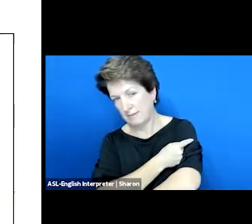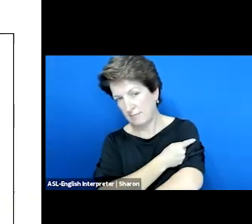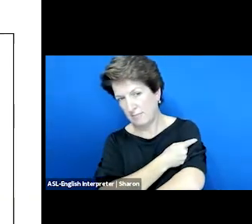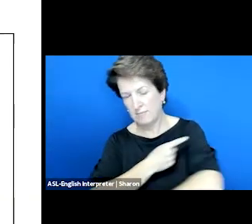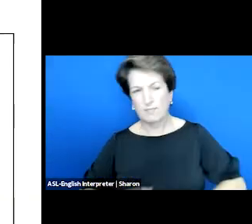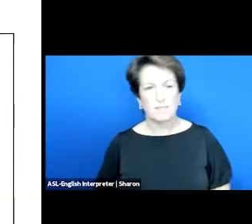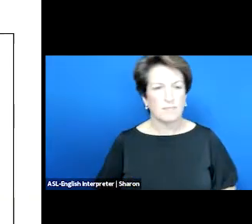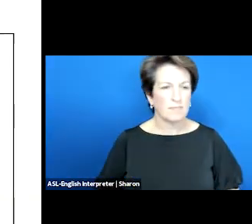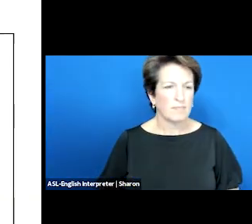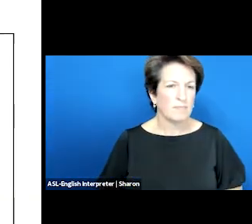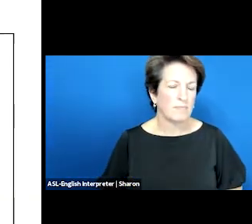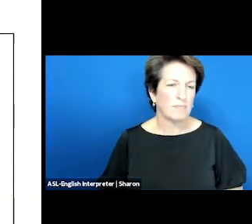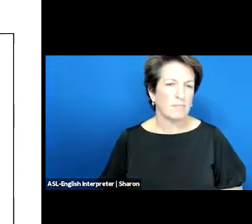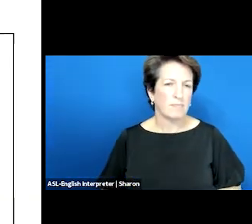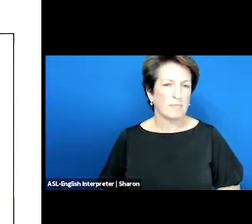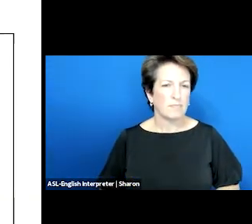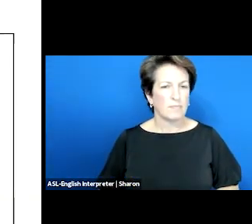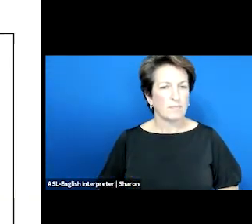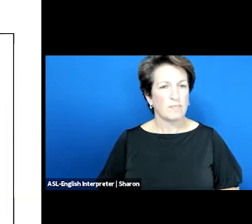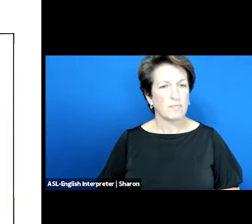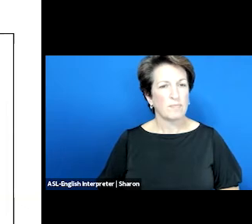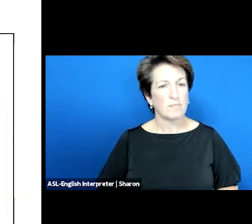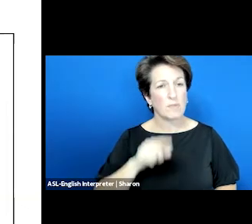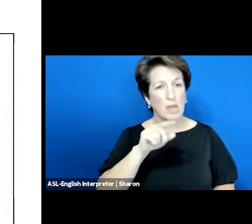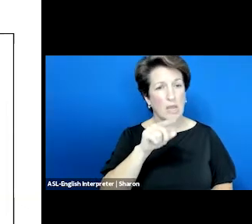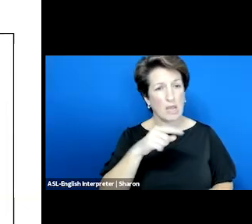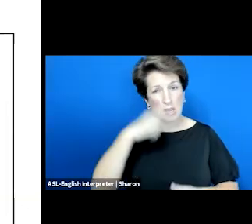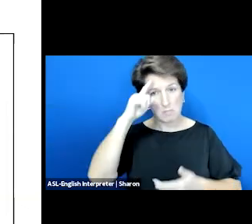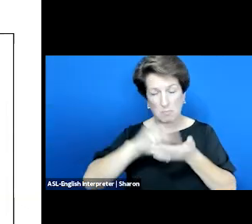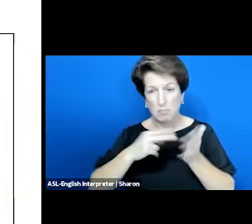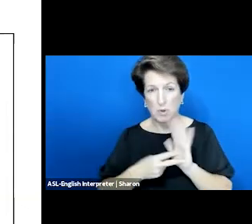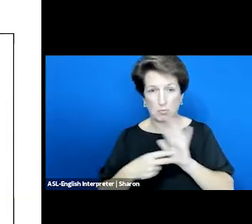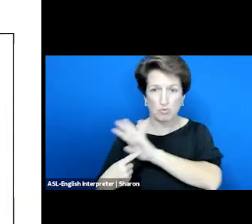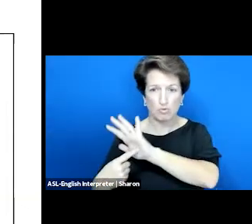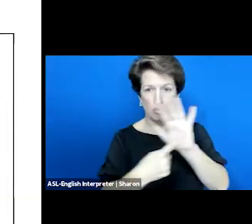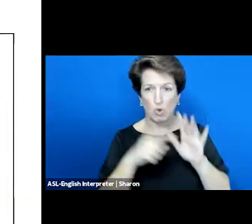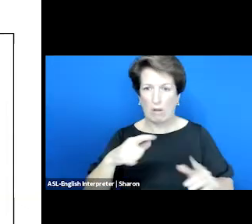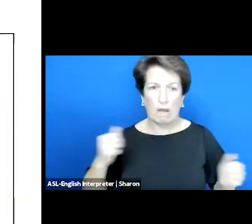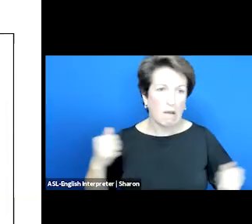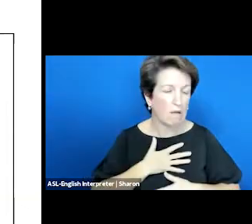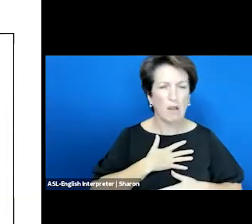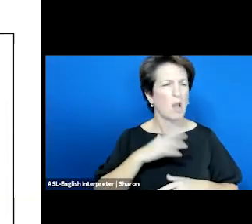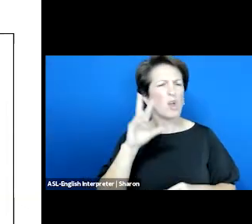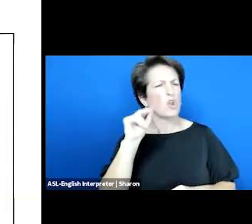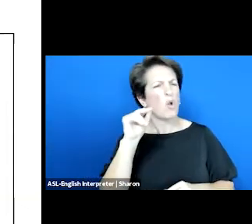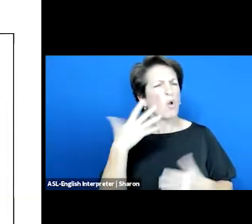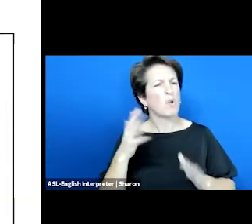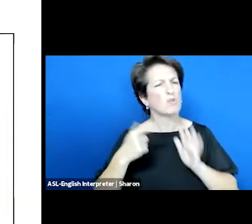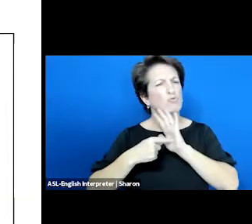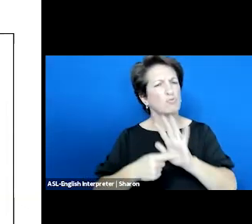patients in ICU are significantly higher for those unvaccinated. This is a great resource for individuals that might be interested in seeing the daily